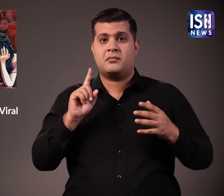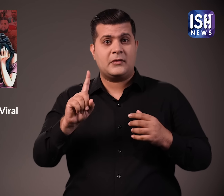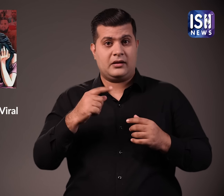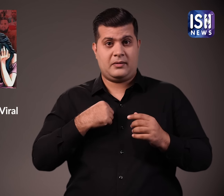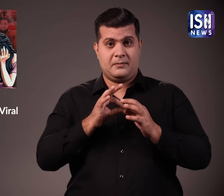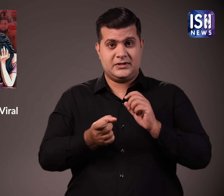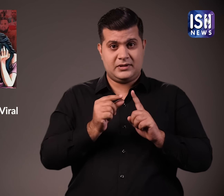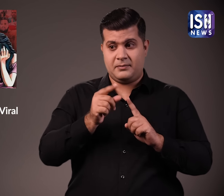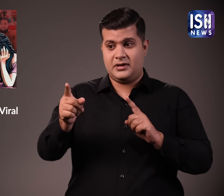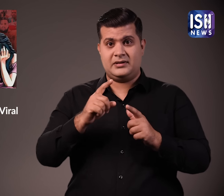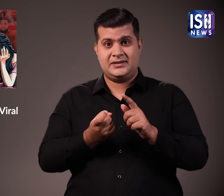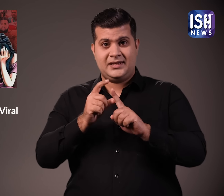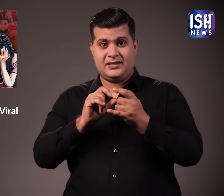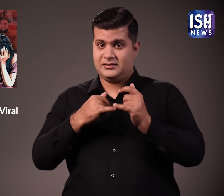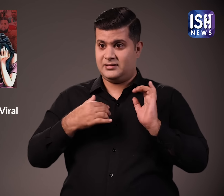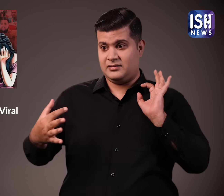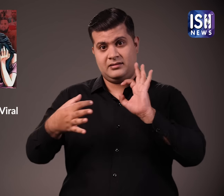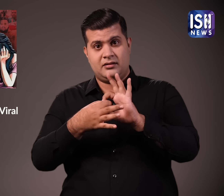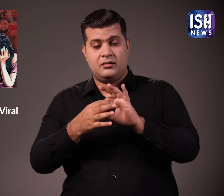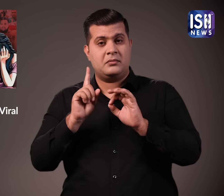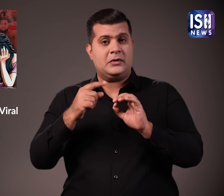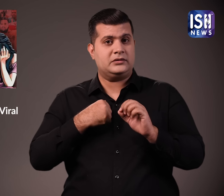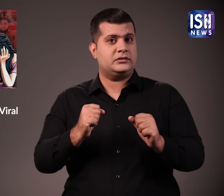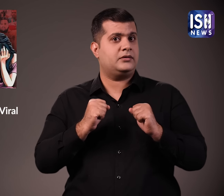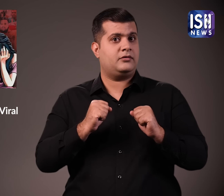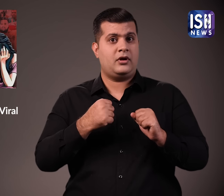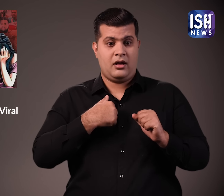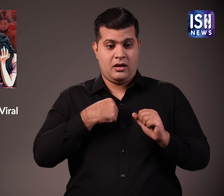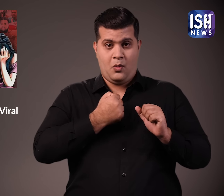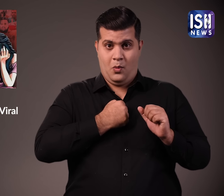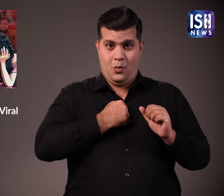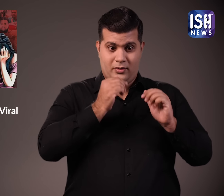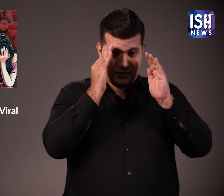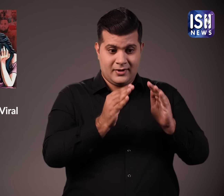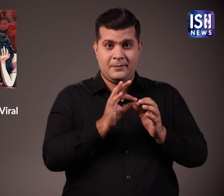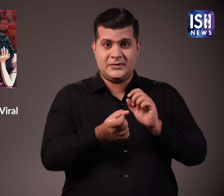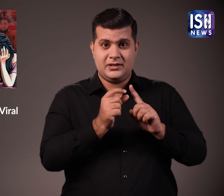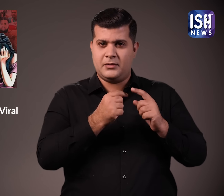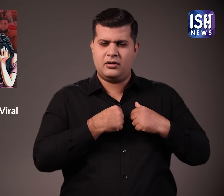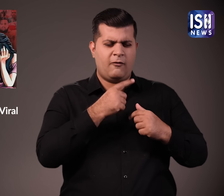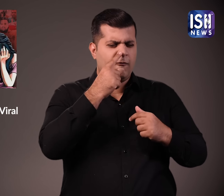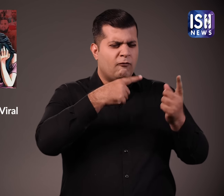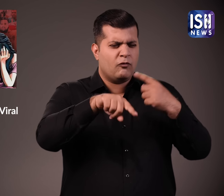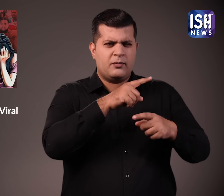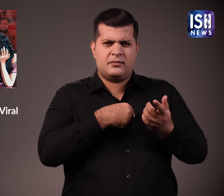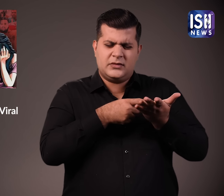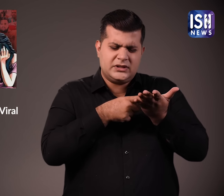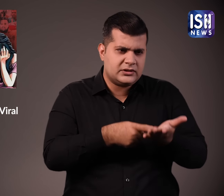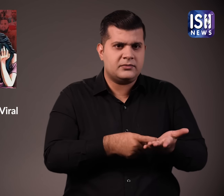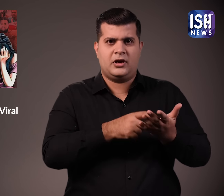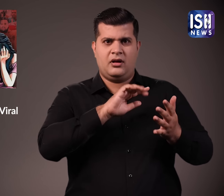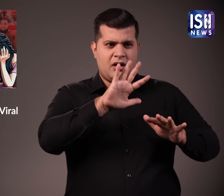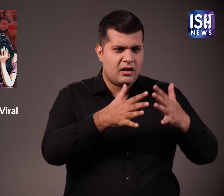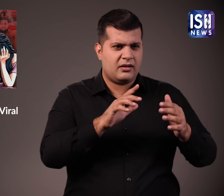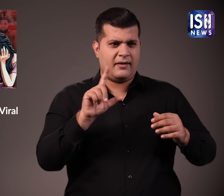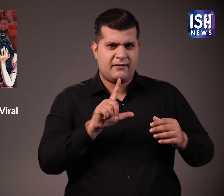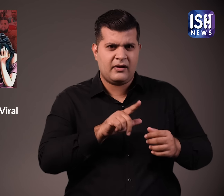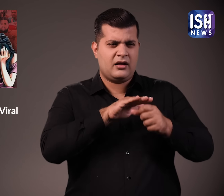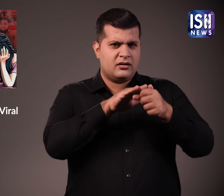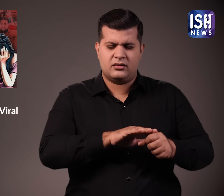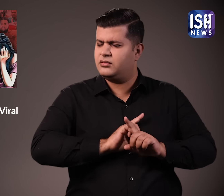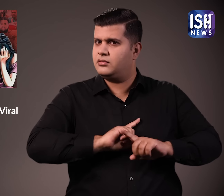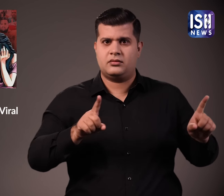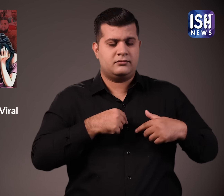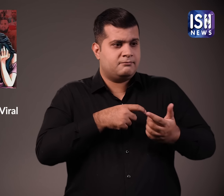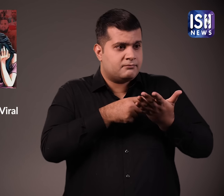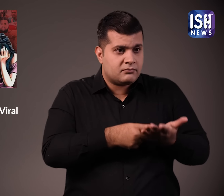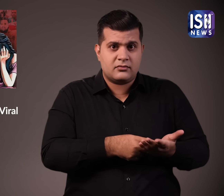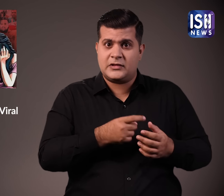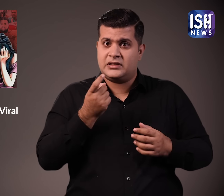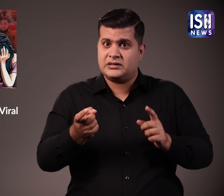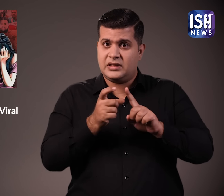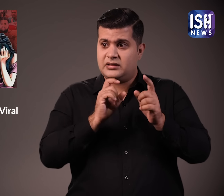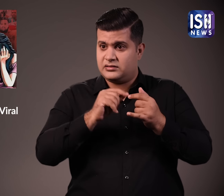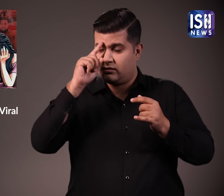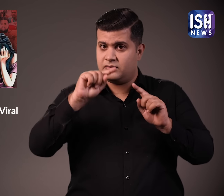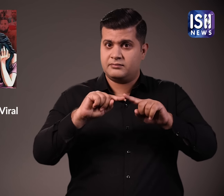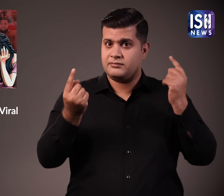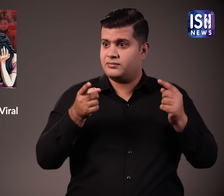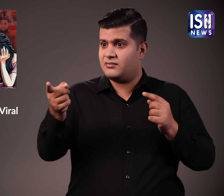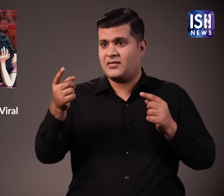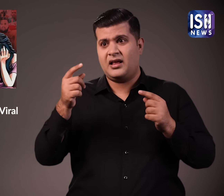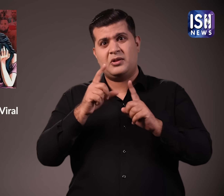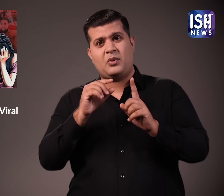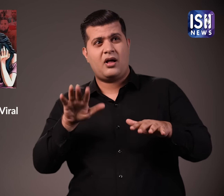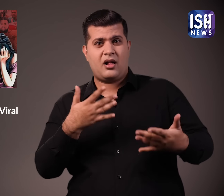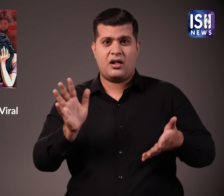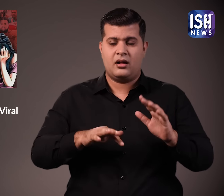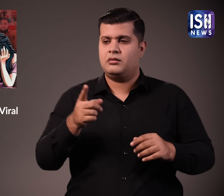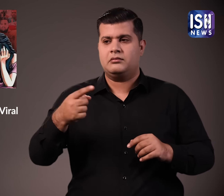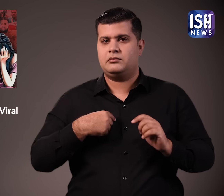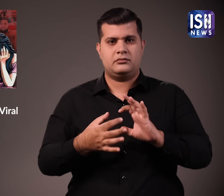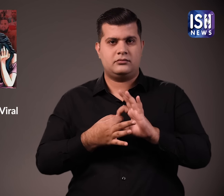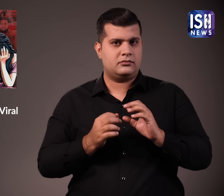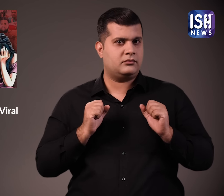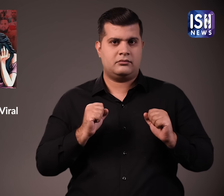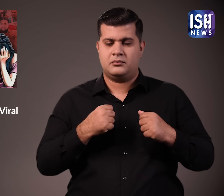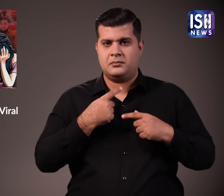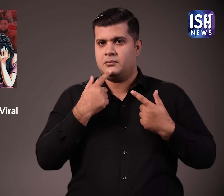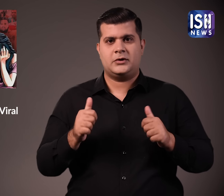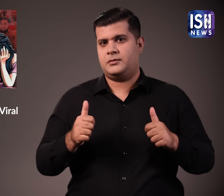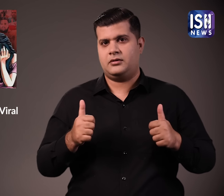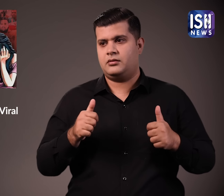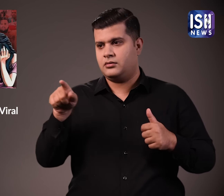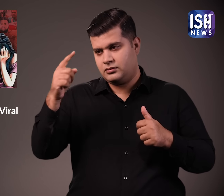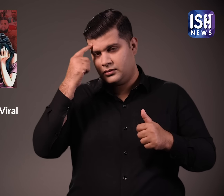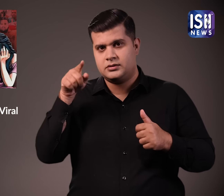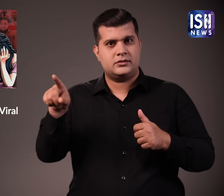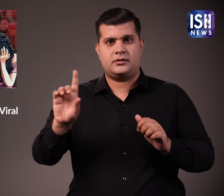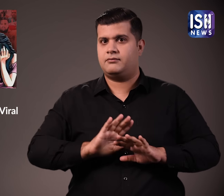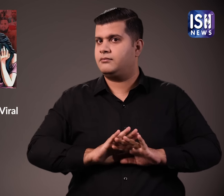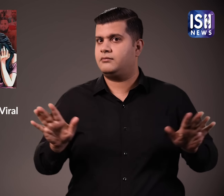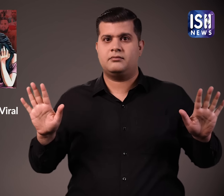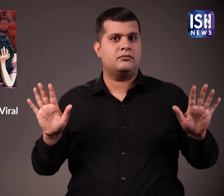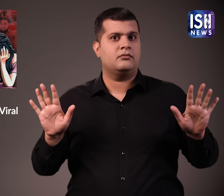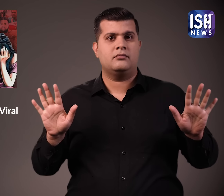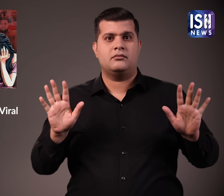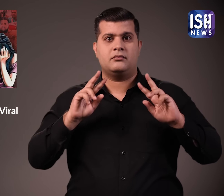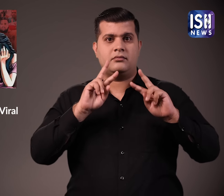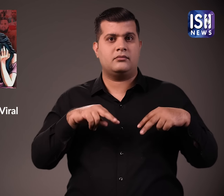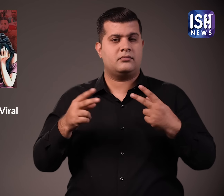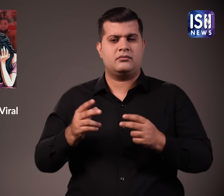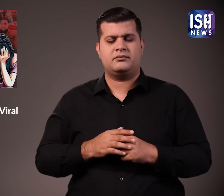He said that though BJP has allied with JD (S), BJP cannot remain with those who commit atrocities against women as BJP respects women.